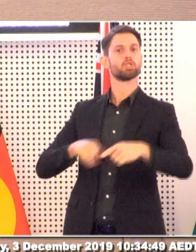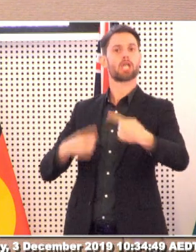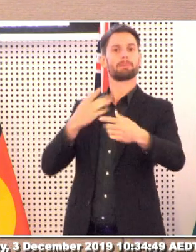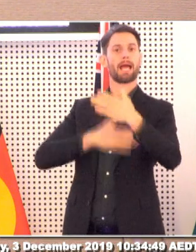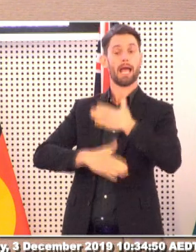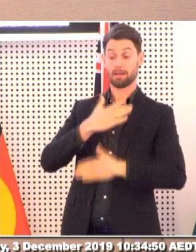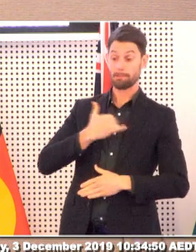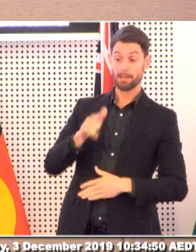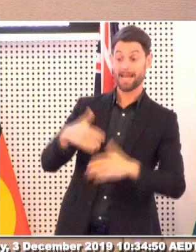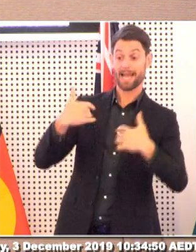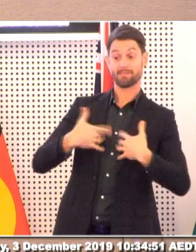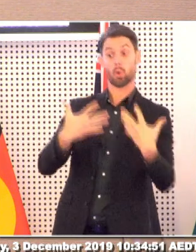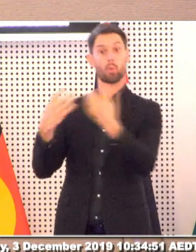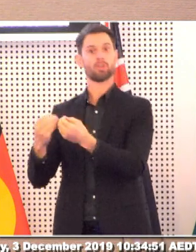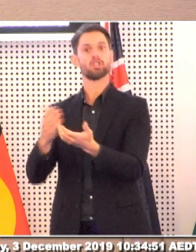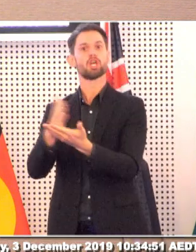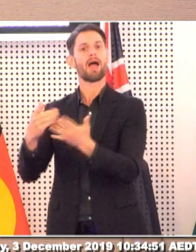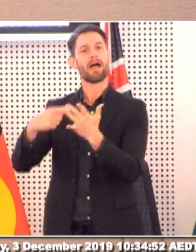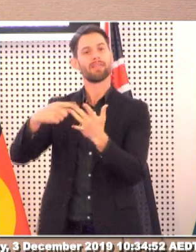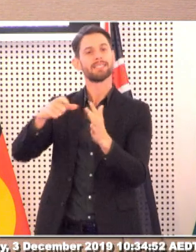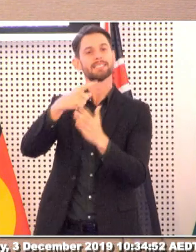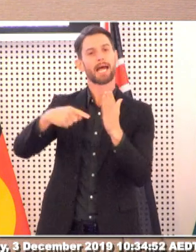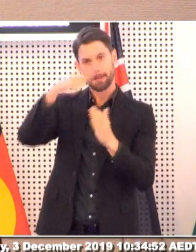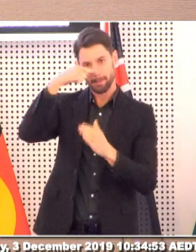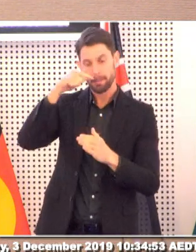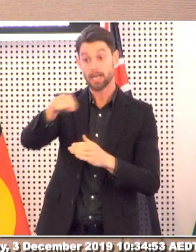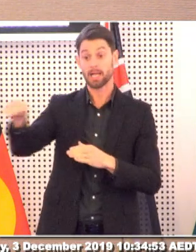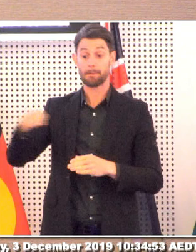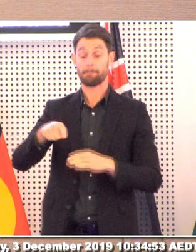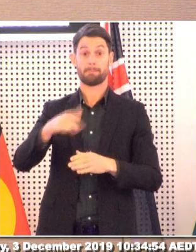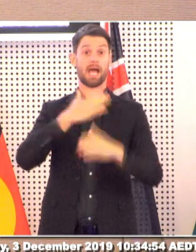for those other residents in terms of having to live